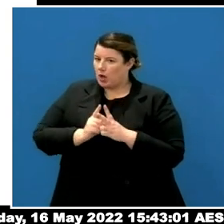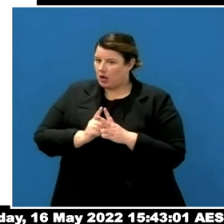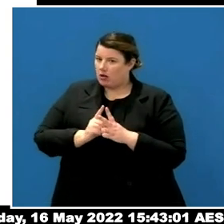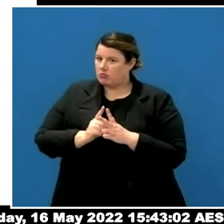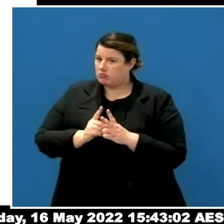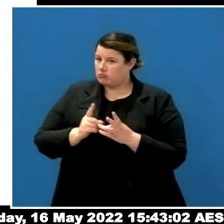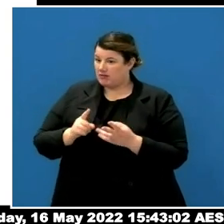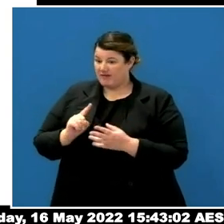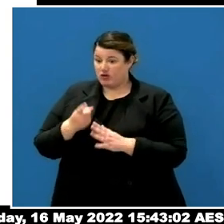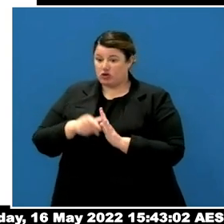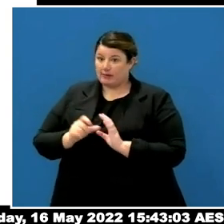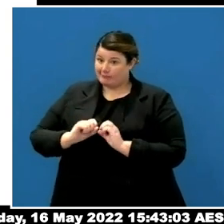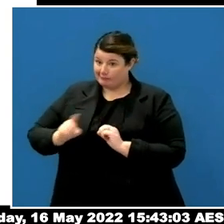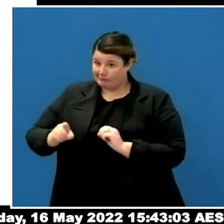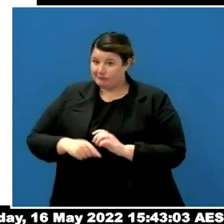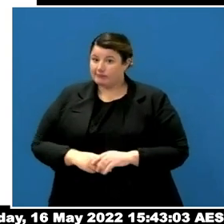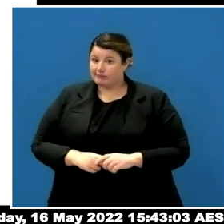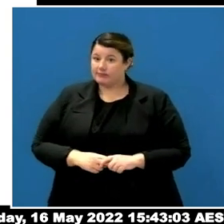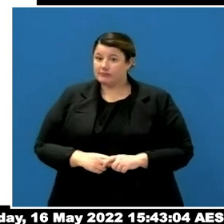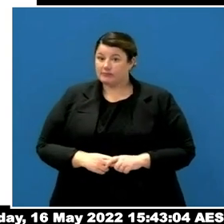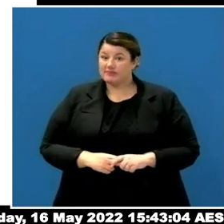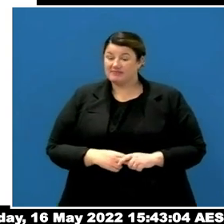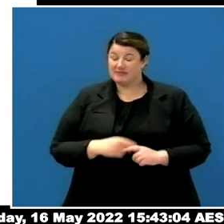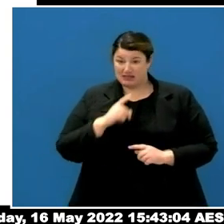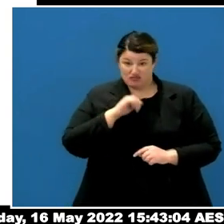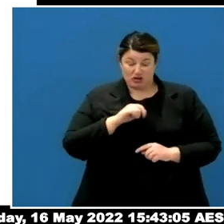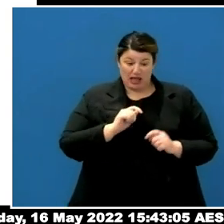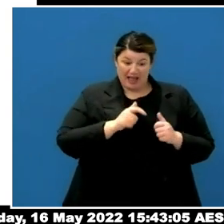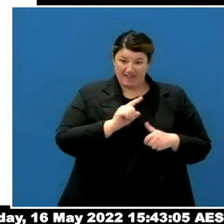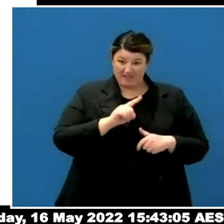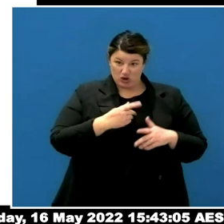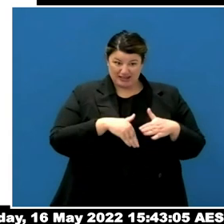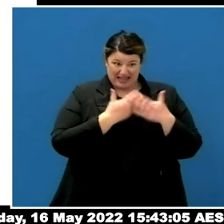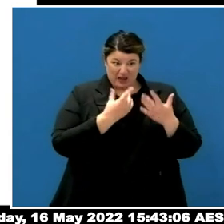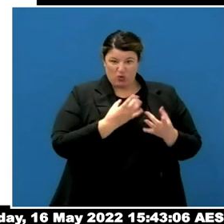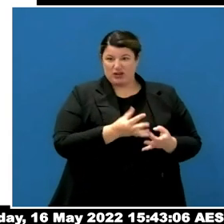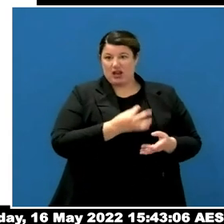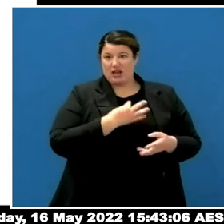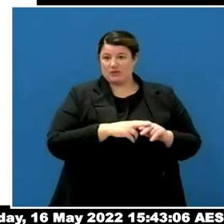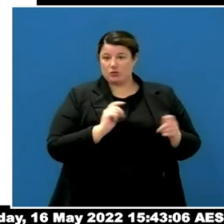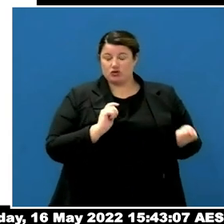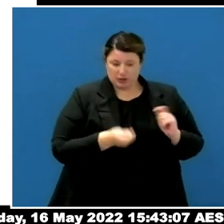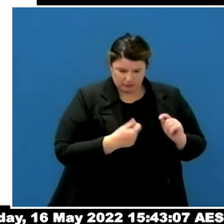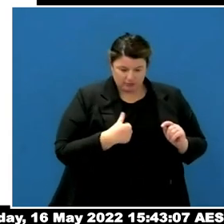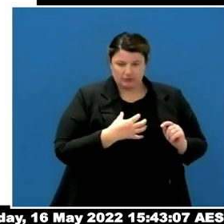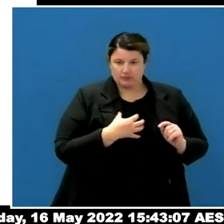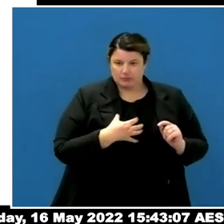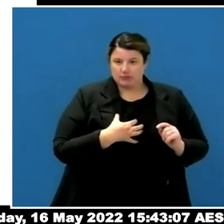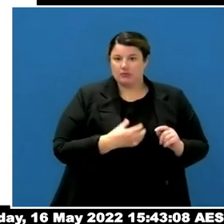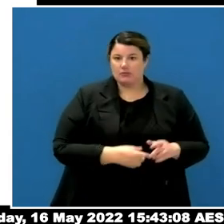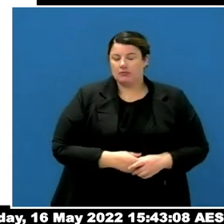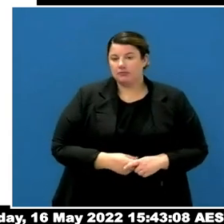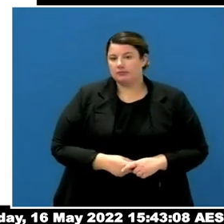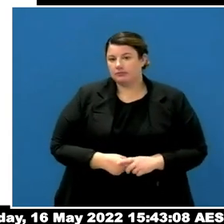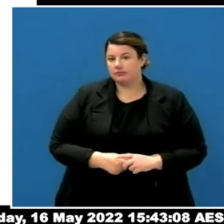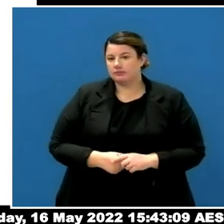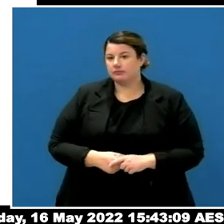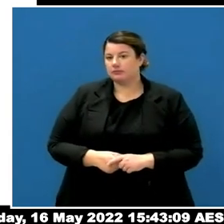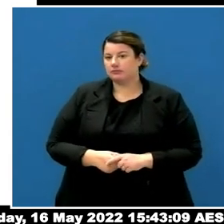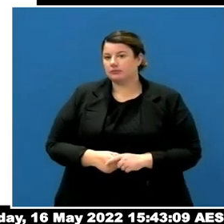Yes, after the first day. MR FOGARTY: Three to one, okay. And then you write, I should finish off, this is the email above that, still that same